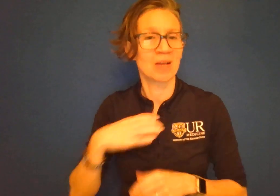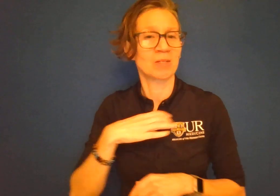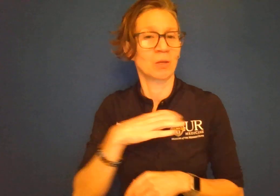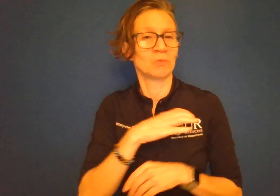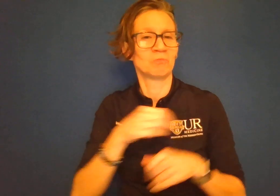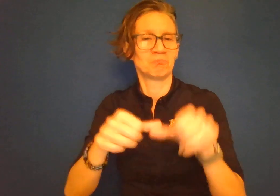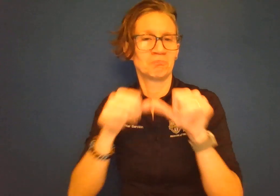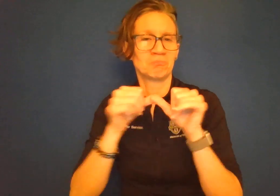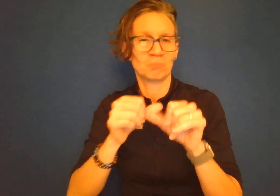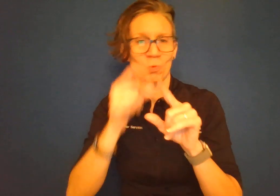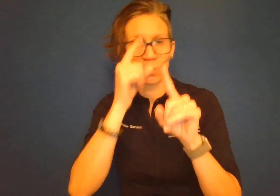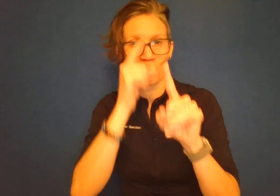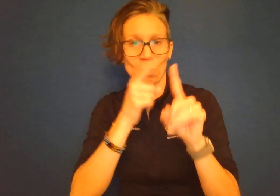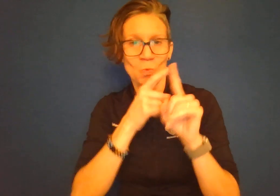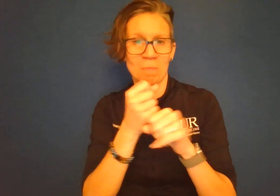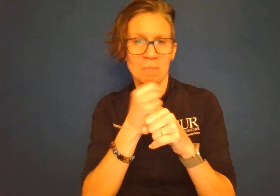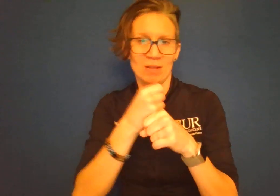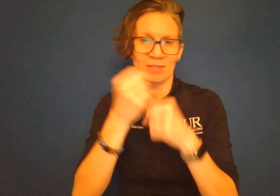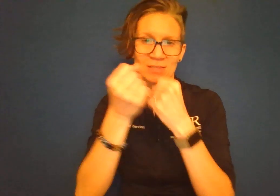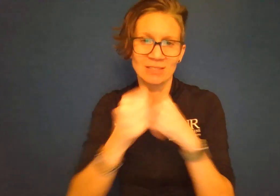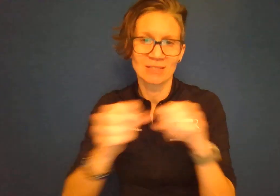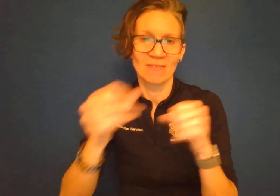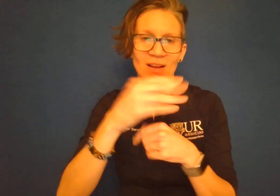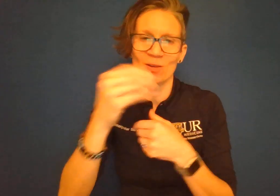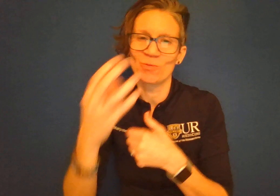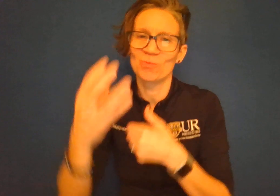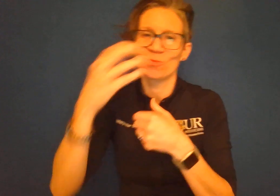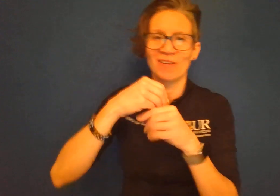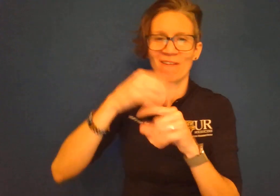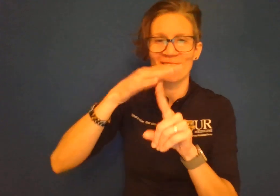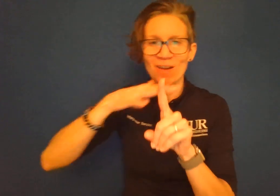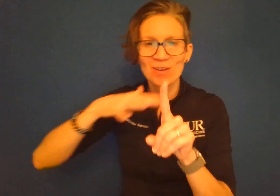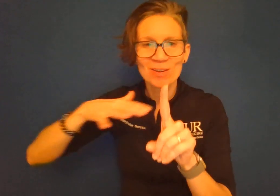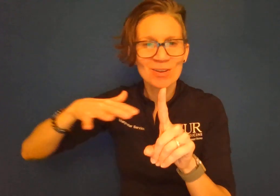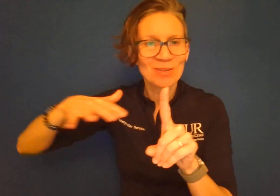The Council continues its goals to create a safe and inclusive